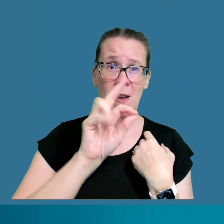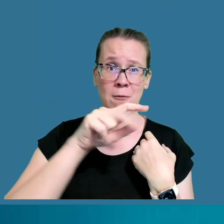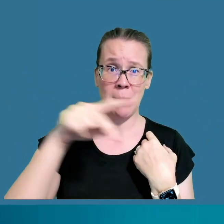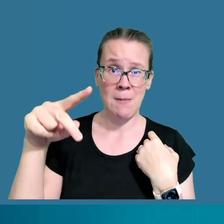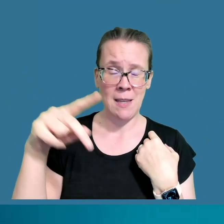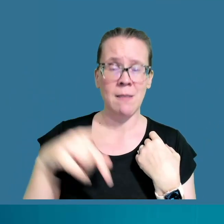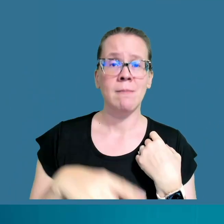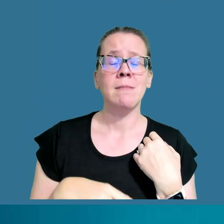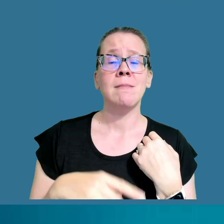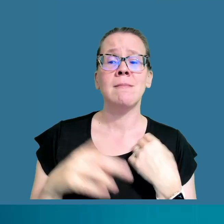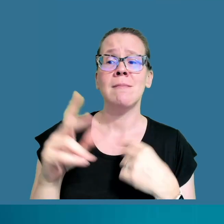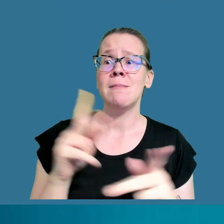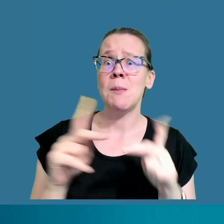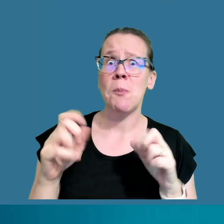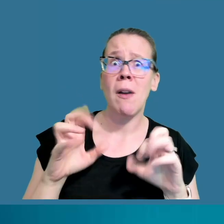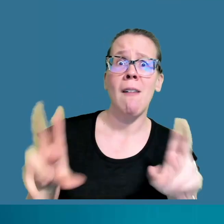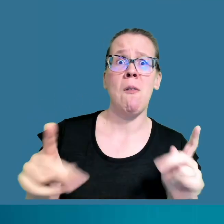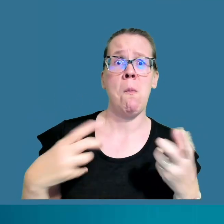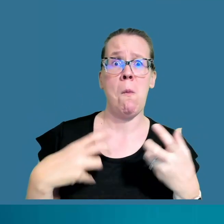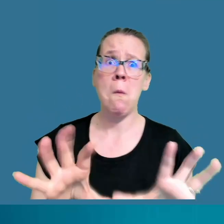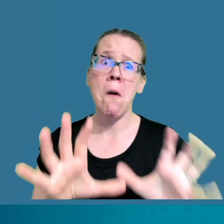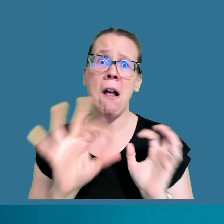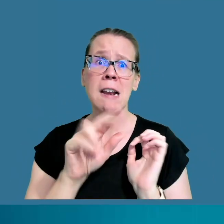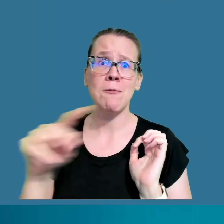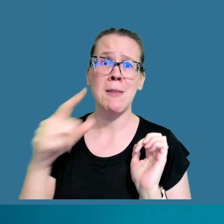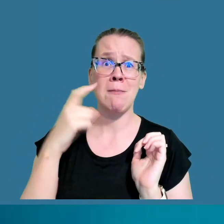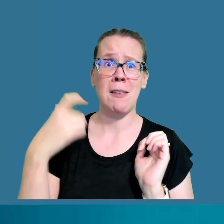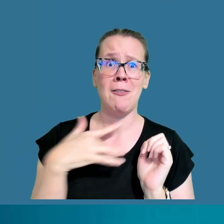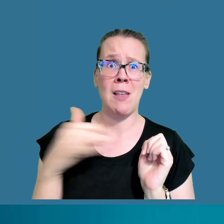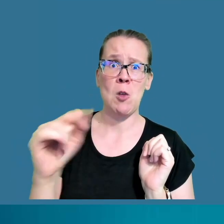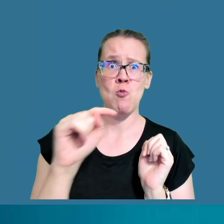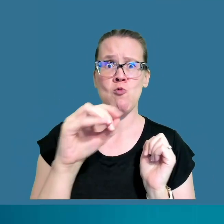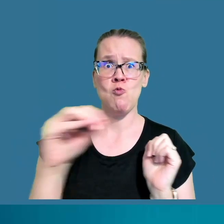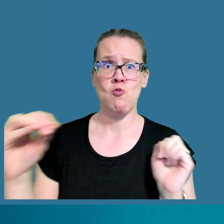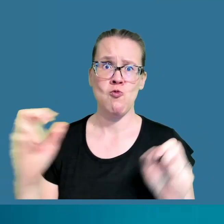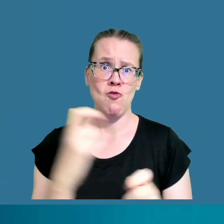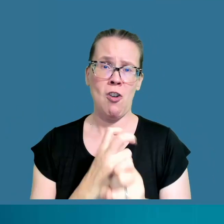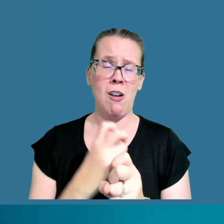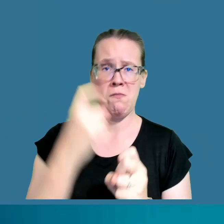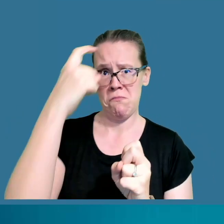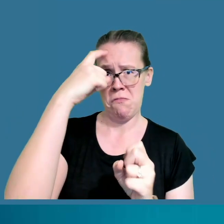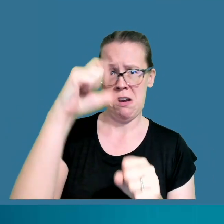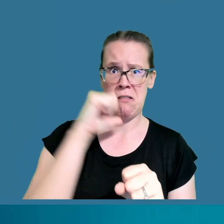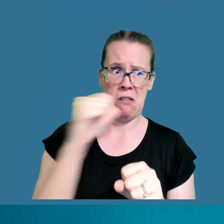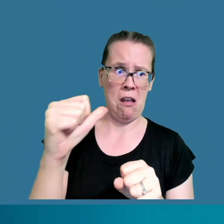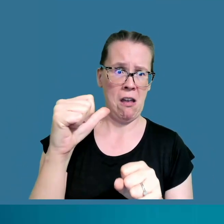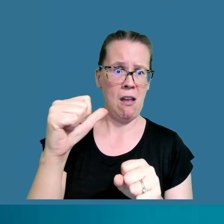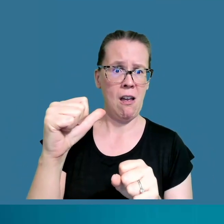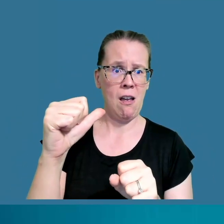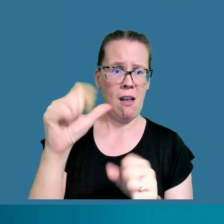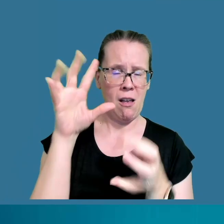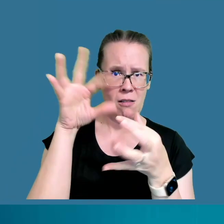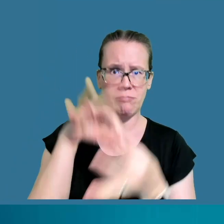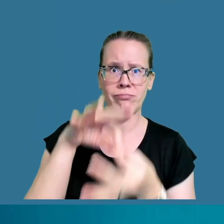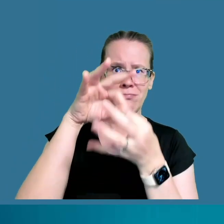with foundation paper piecing. A lot of people get overwhelmed. They're like: "It's too hard." "It doesn't work for my brain." "I just can't figure it out."